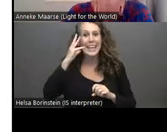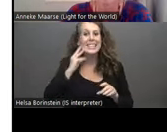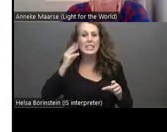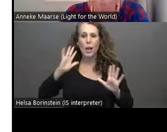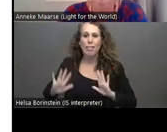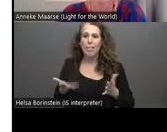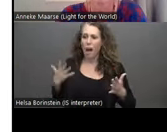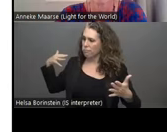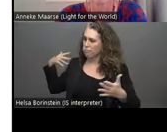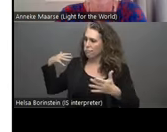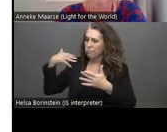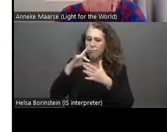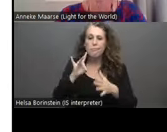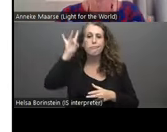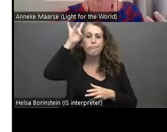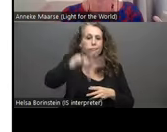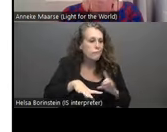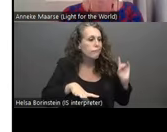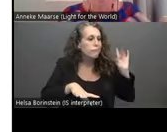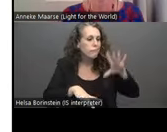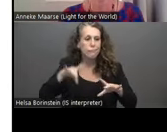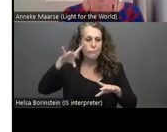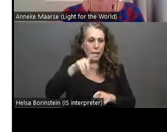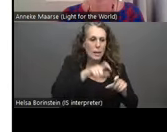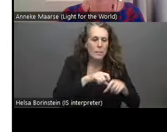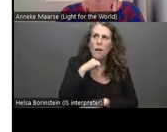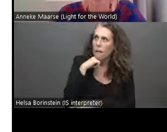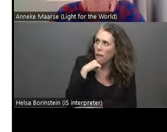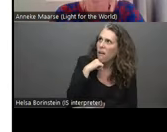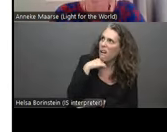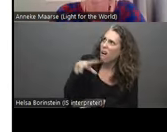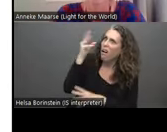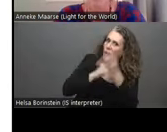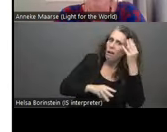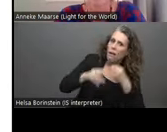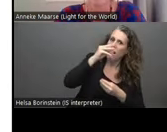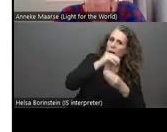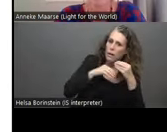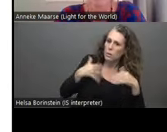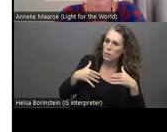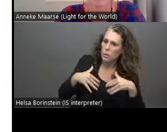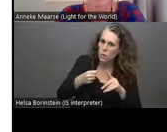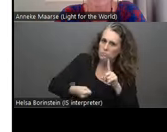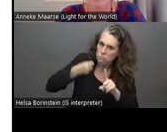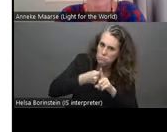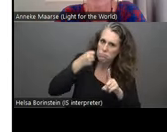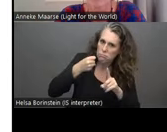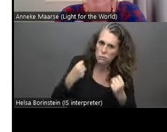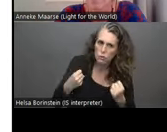15:32:18 So when we trained a groups of disability inclusion facilitators, where we do that using